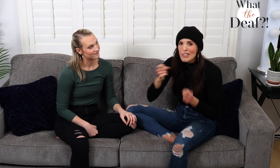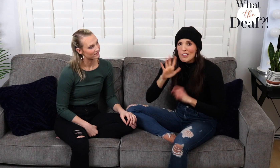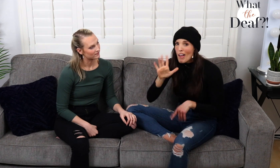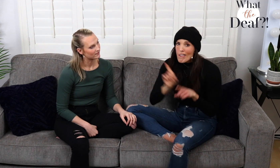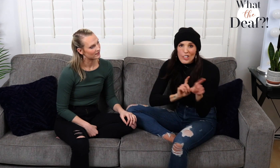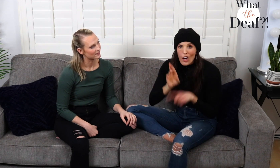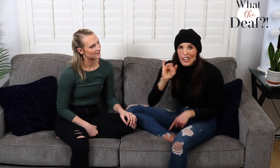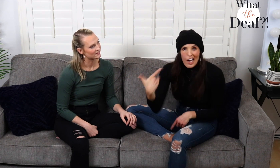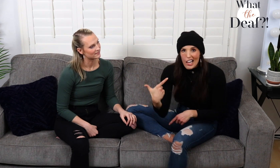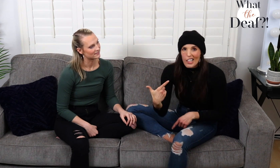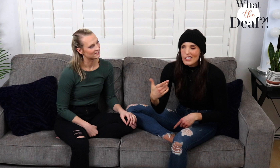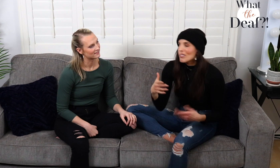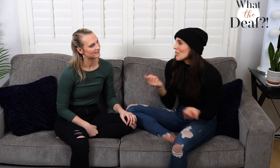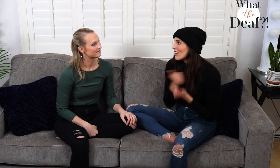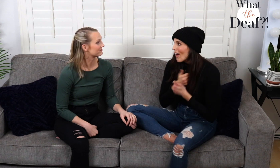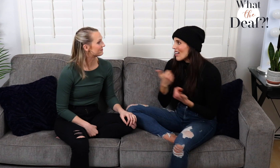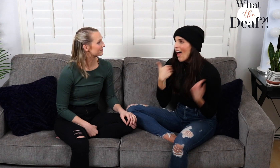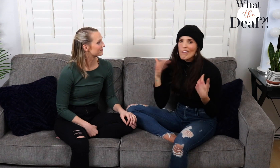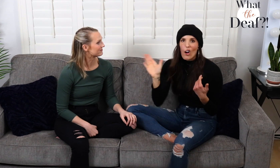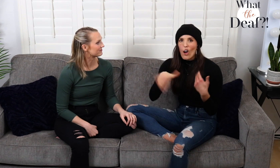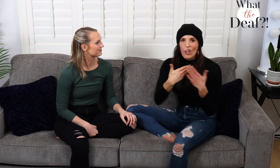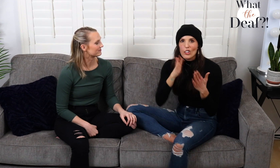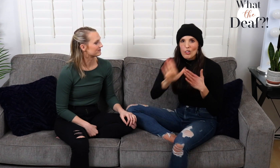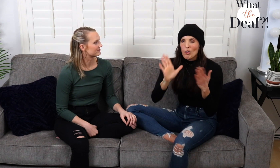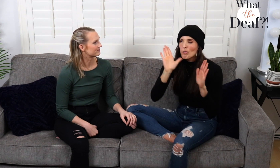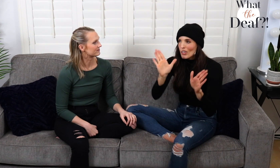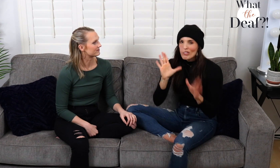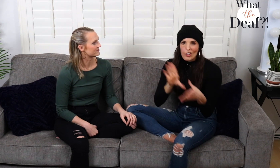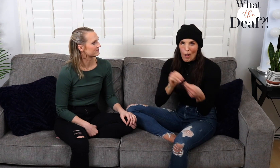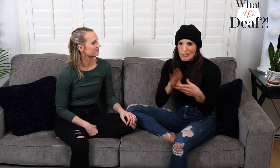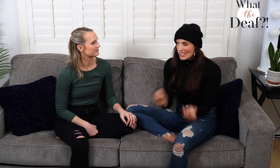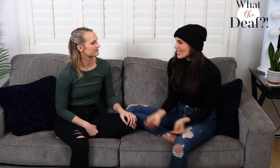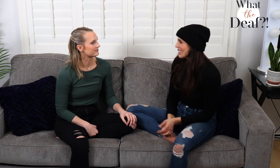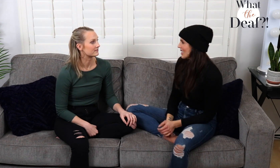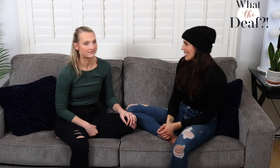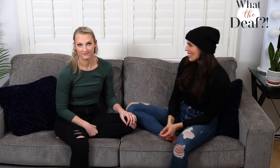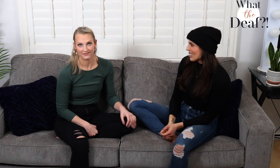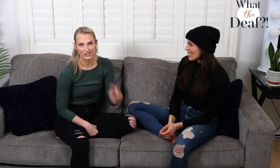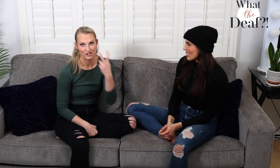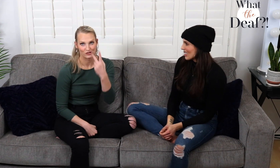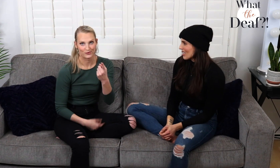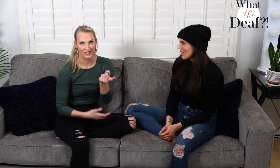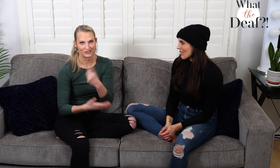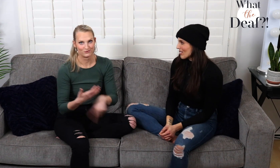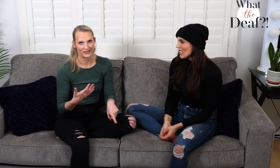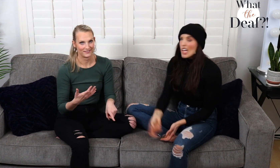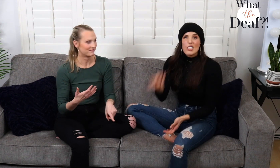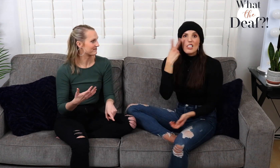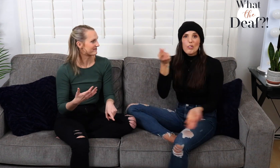Give us a five star rating. We would love to have all your wonderful comments. - We'll see you next week.